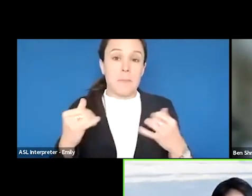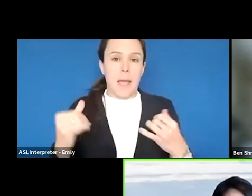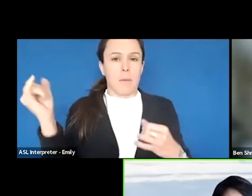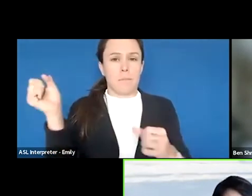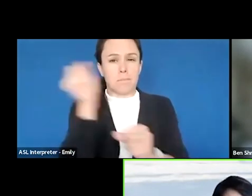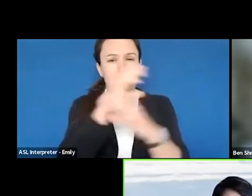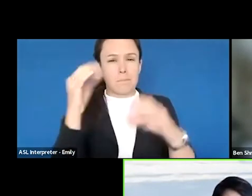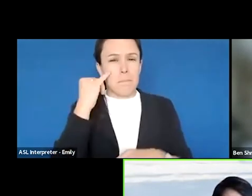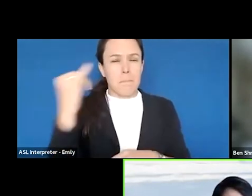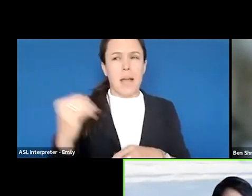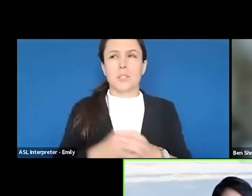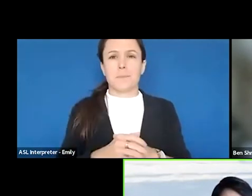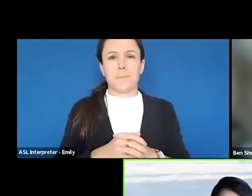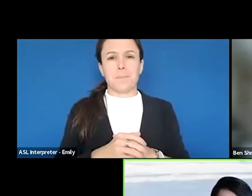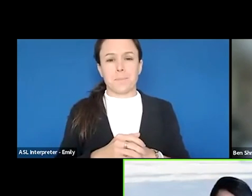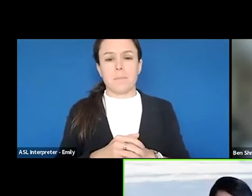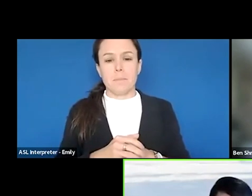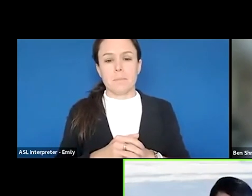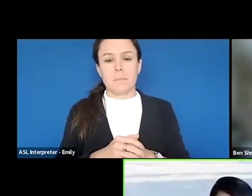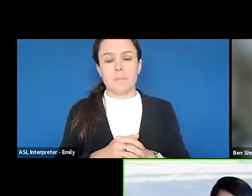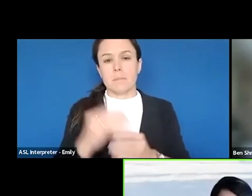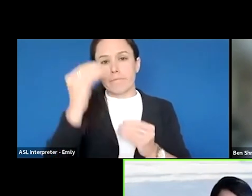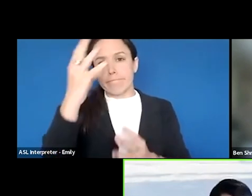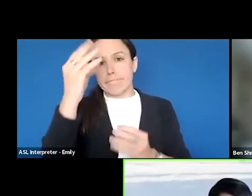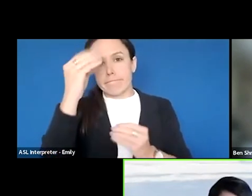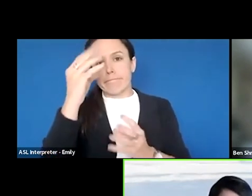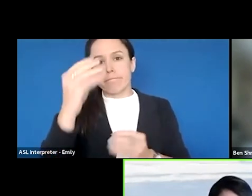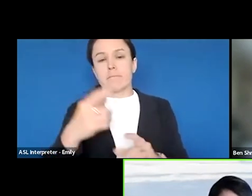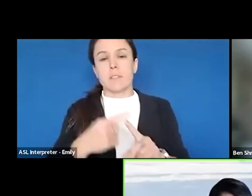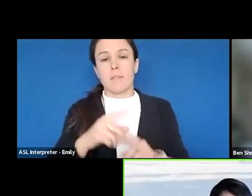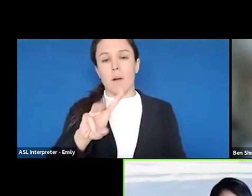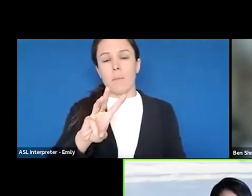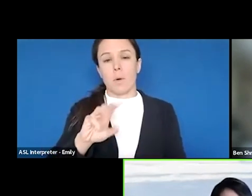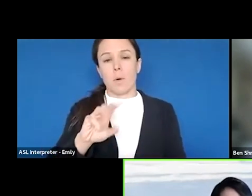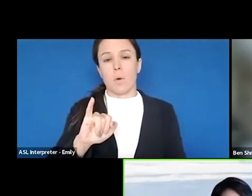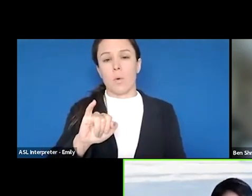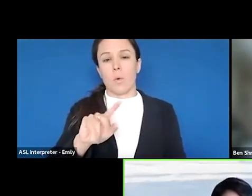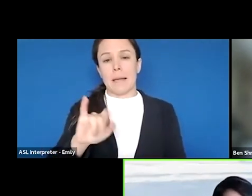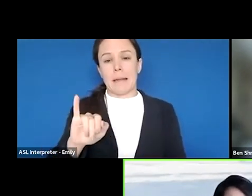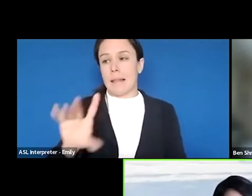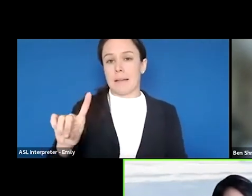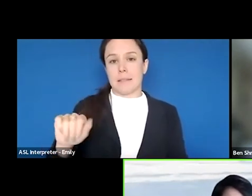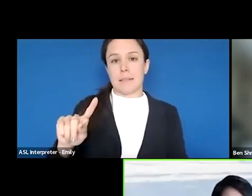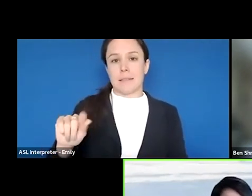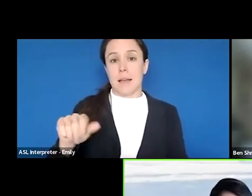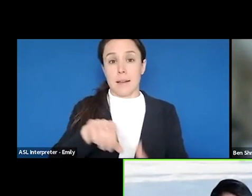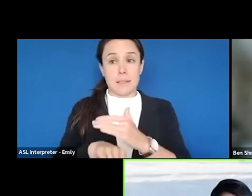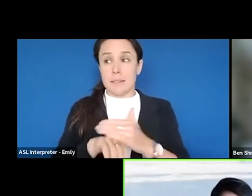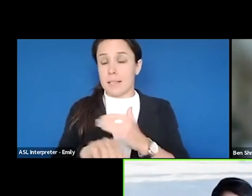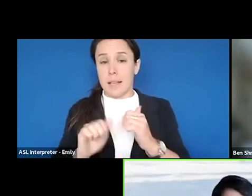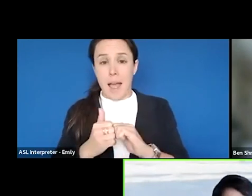all this information in wikidata to be access -- accessible by conversation. There are 10 billion